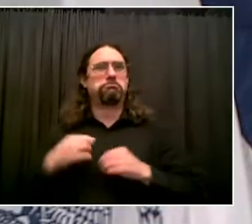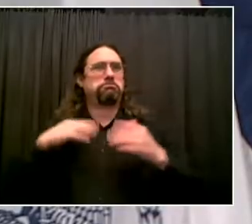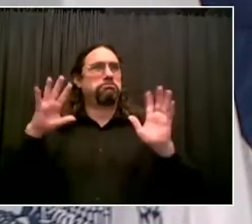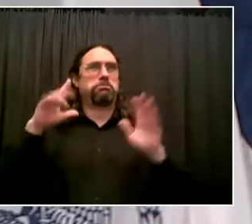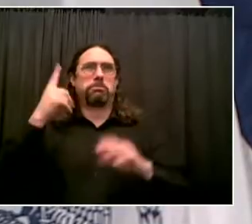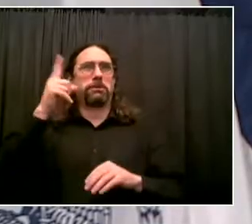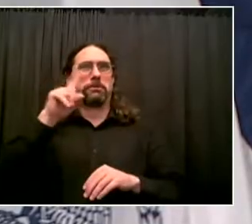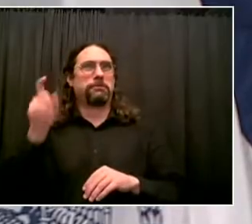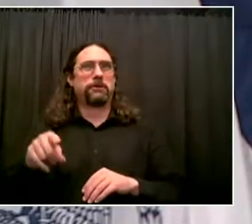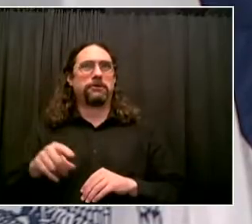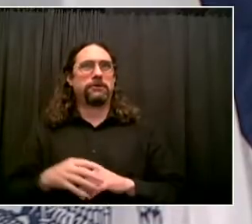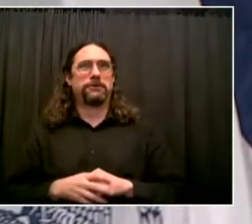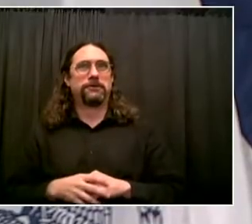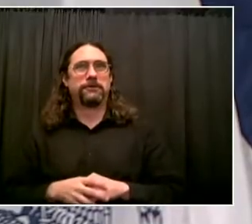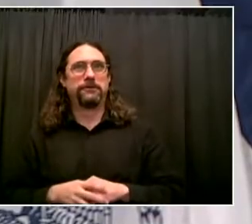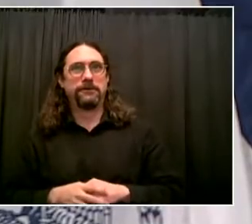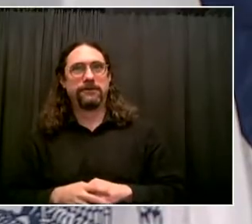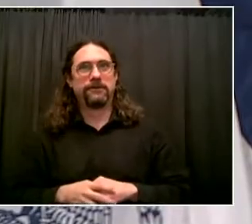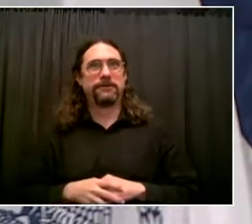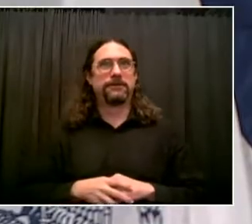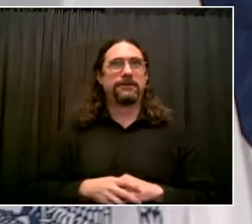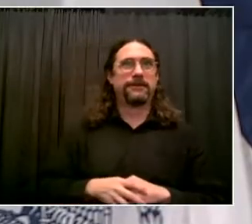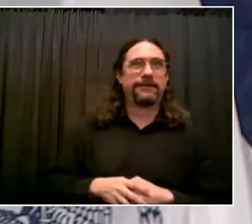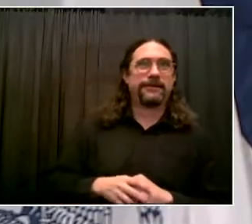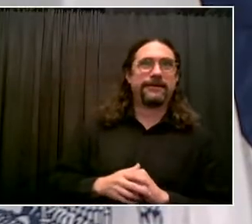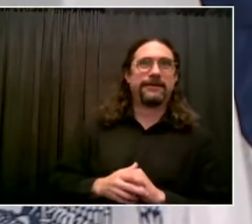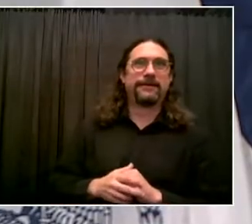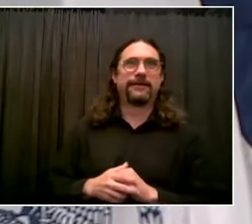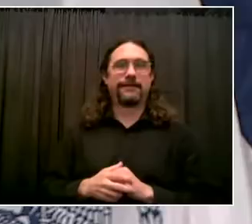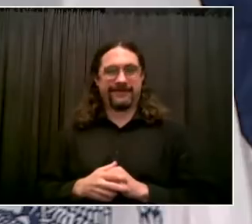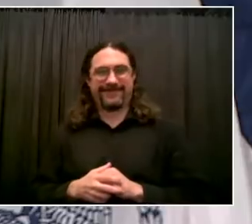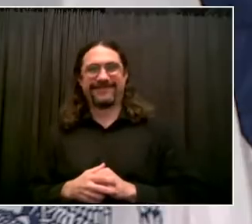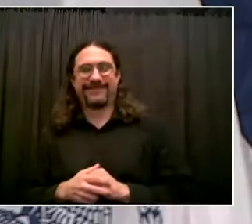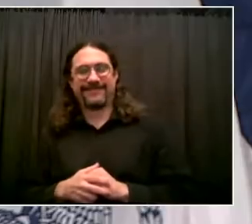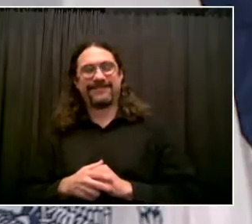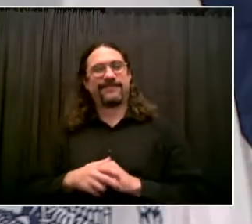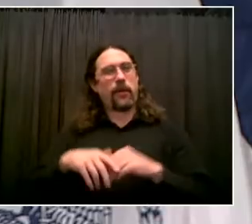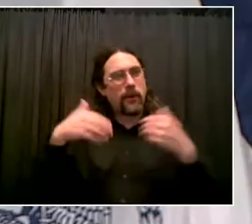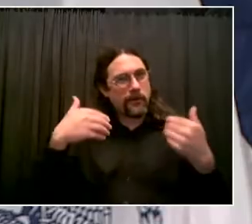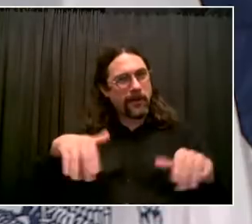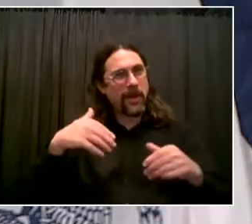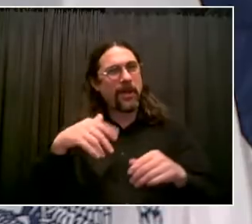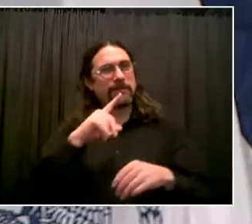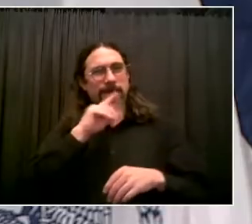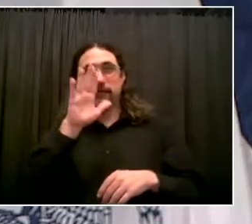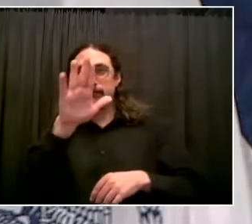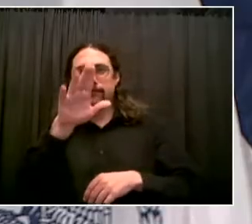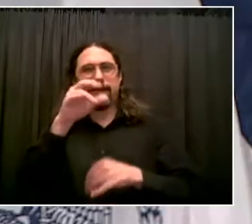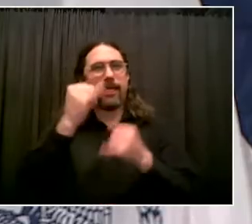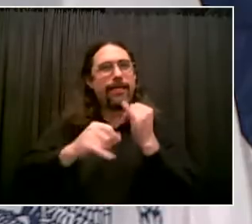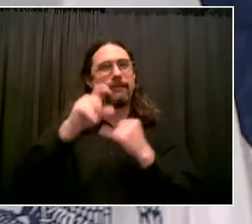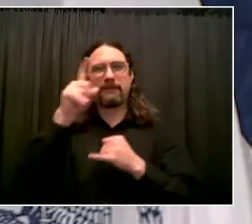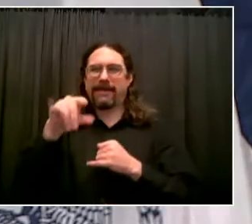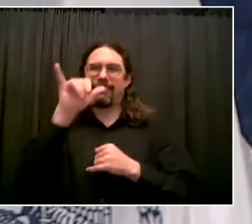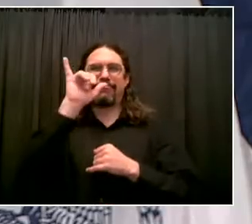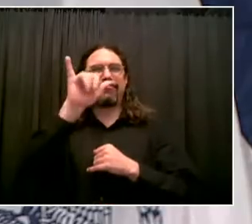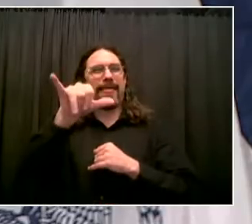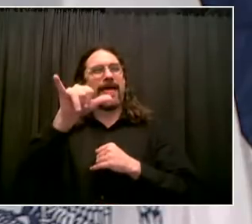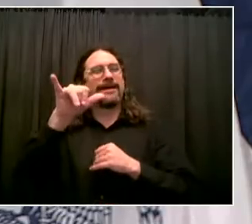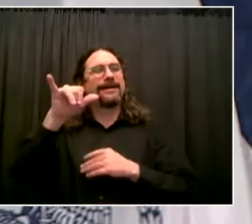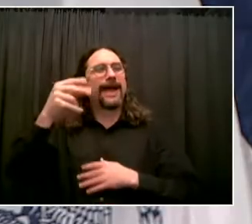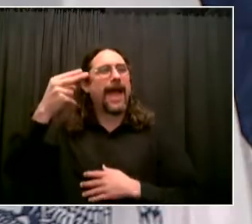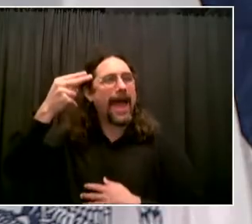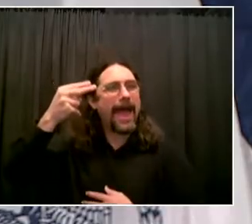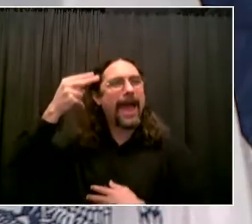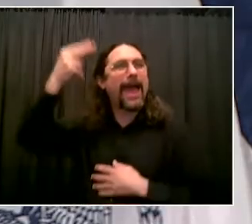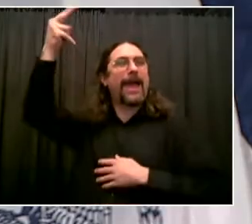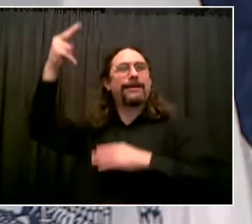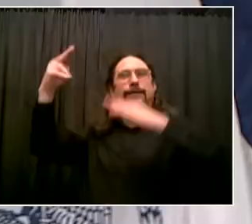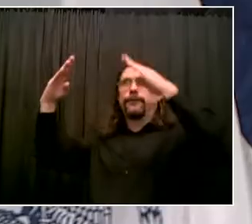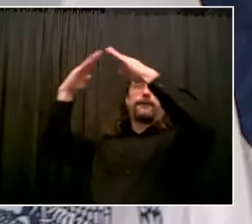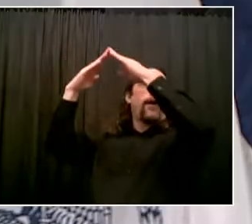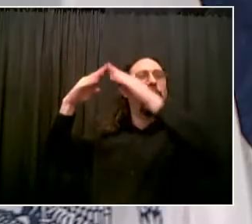EVERYBODY.